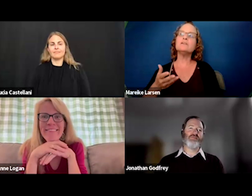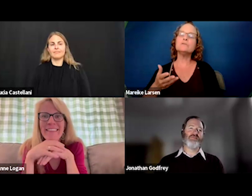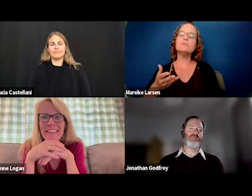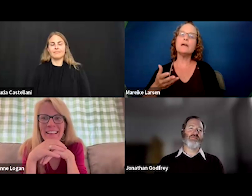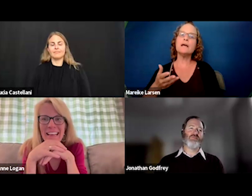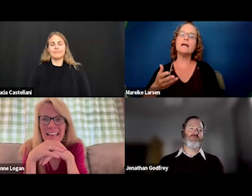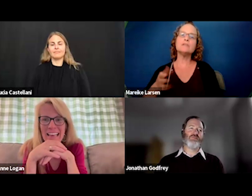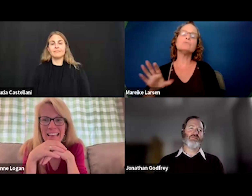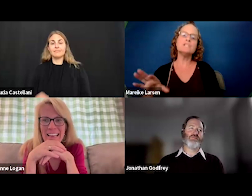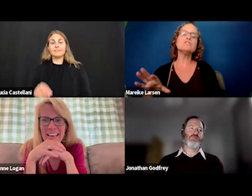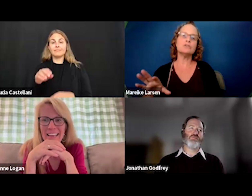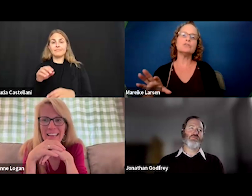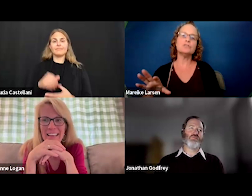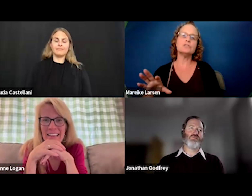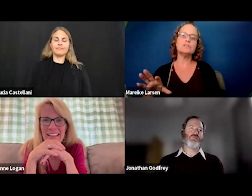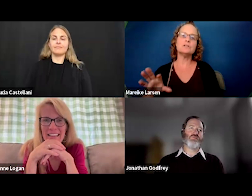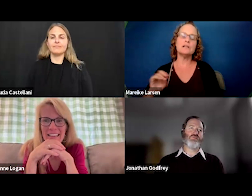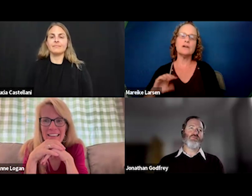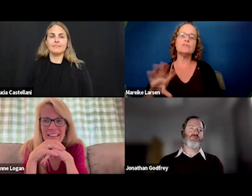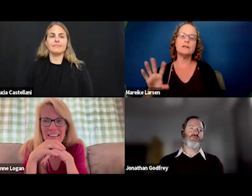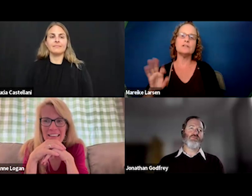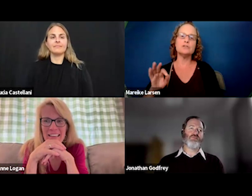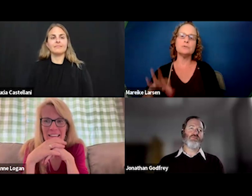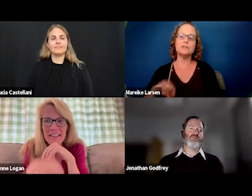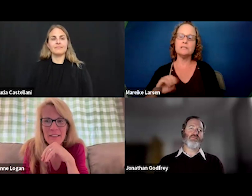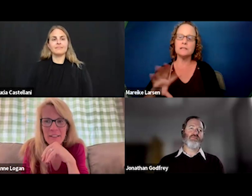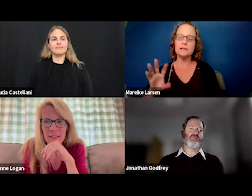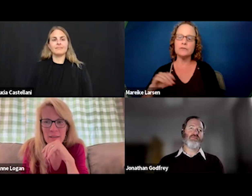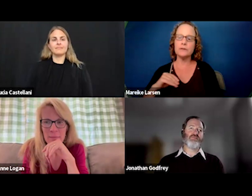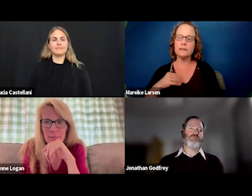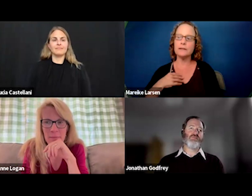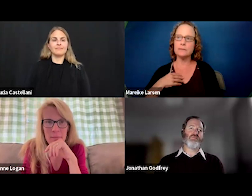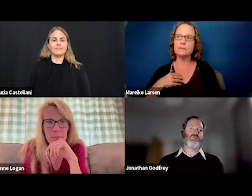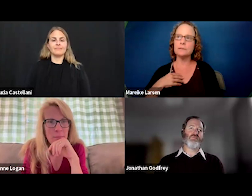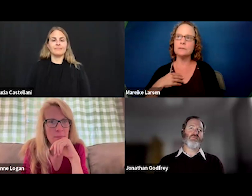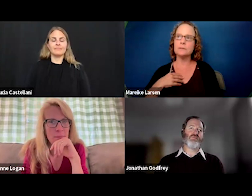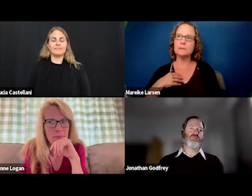The use of AI and research. Just to clarify. The interpreter need to clarify that.